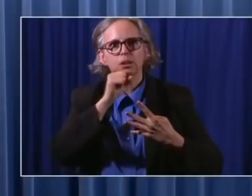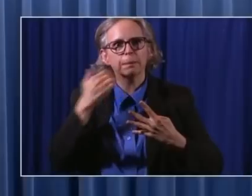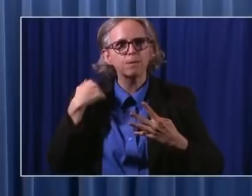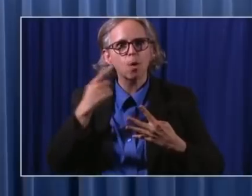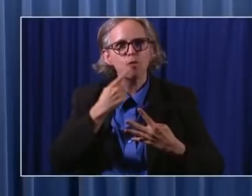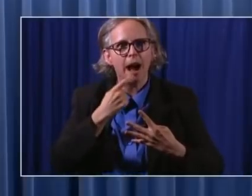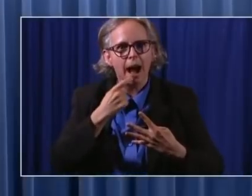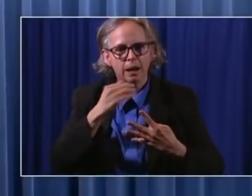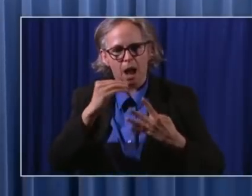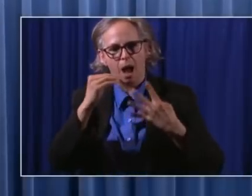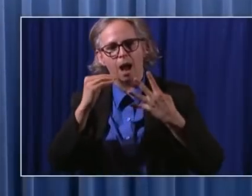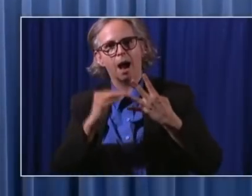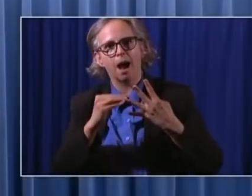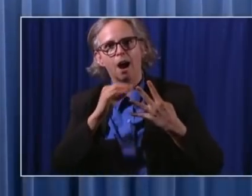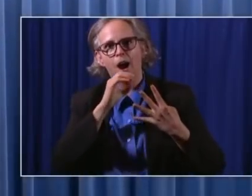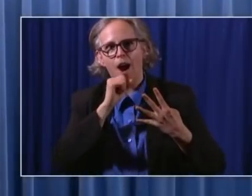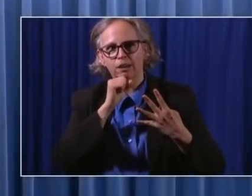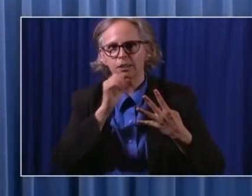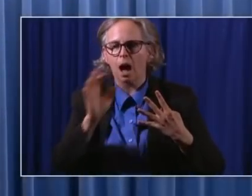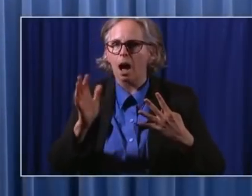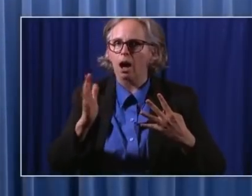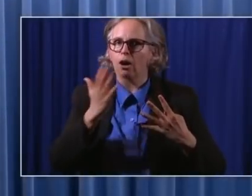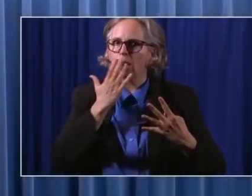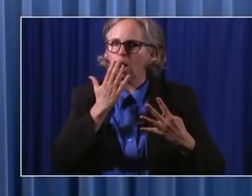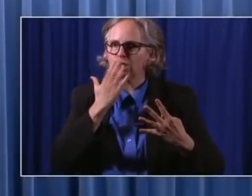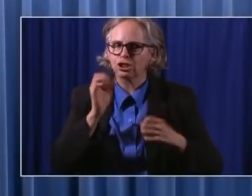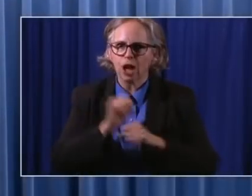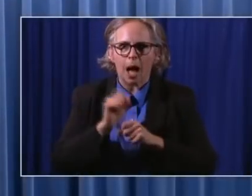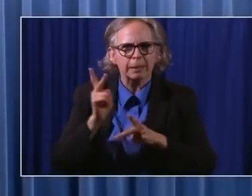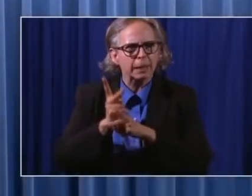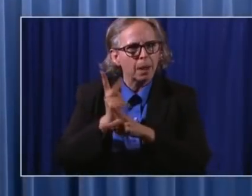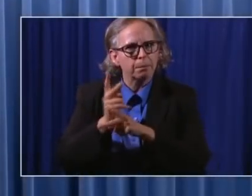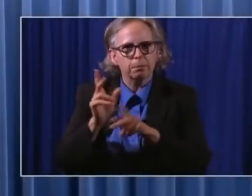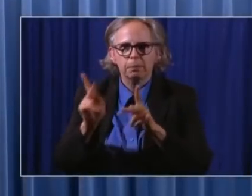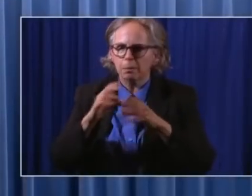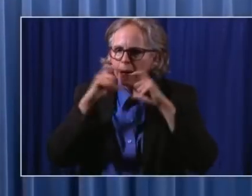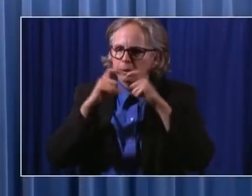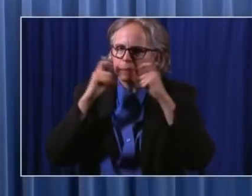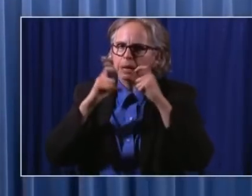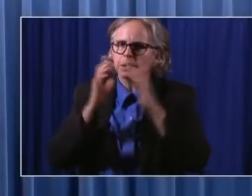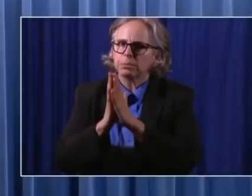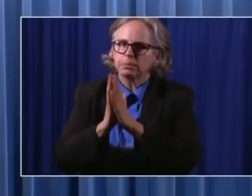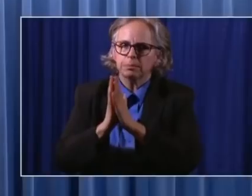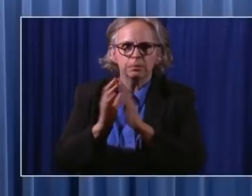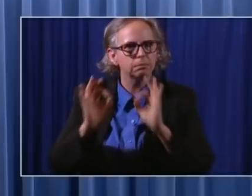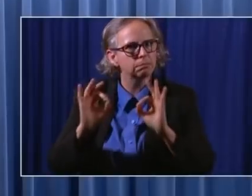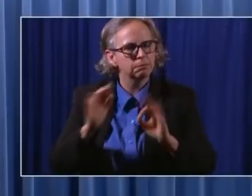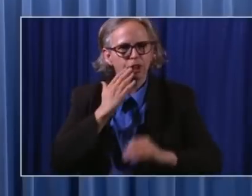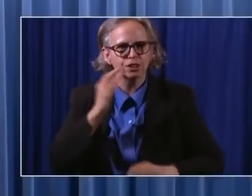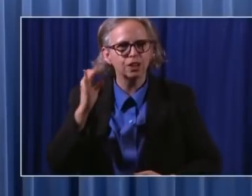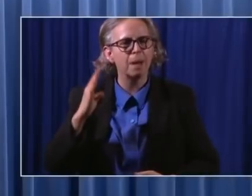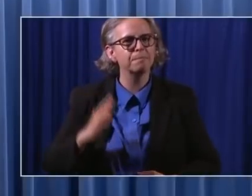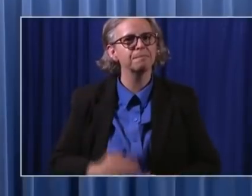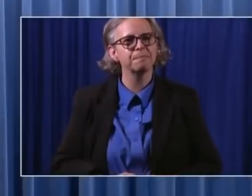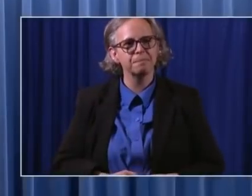MAHONING VALLEY HAS DROPPED DOWN ONE NOTCH AS WELL. WE CERTAINLY HOPE PEOPLE IN